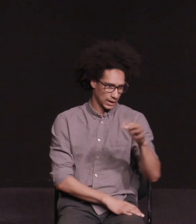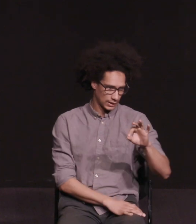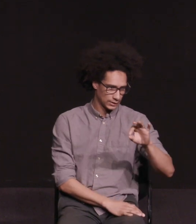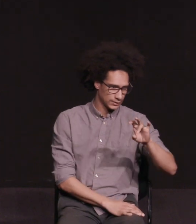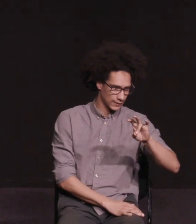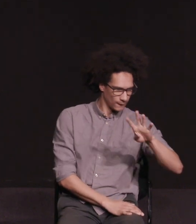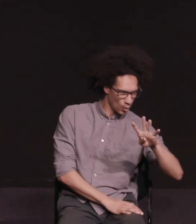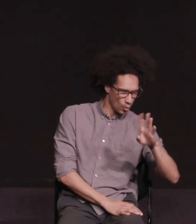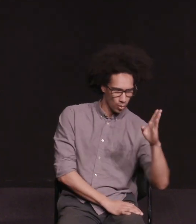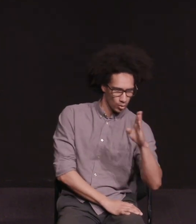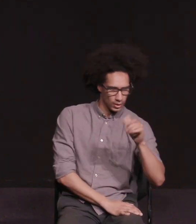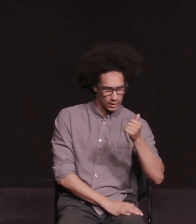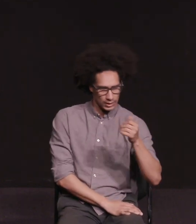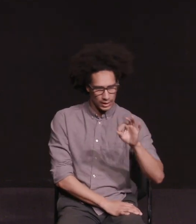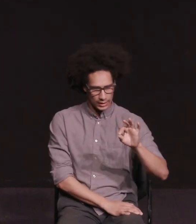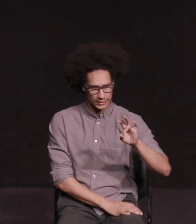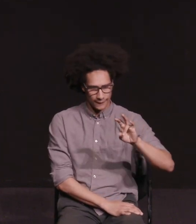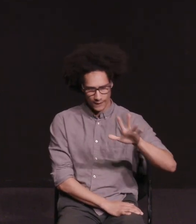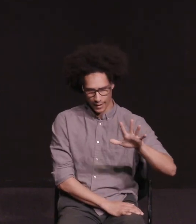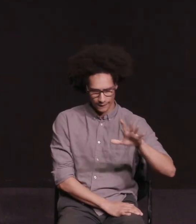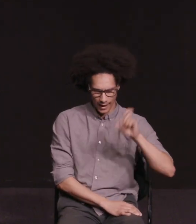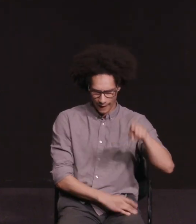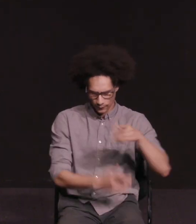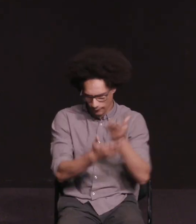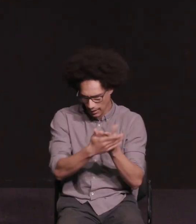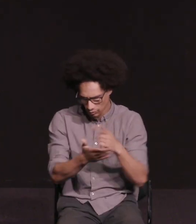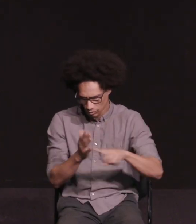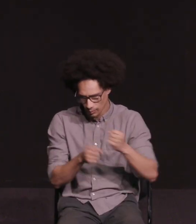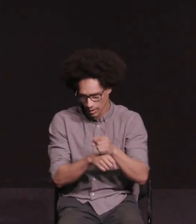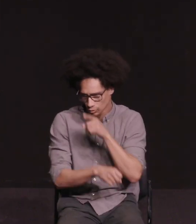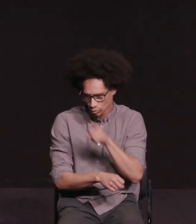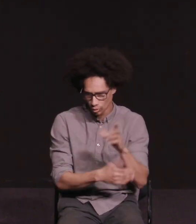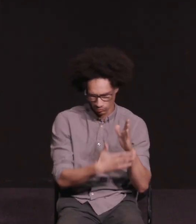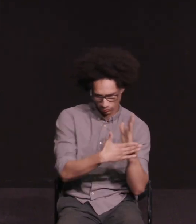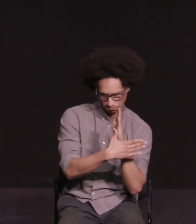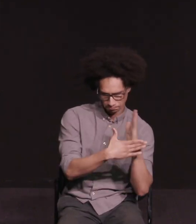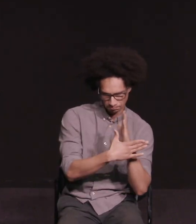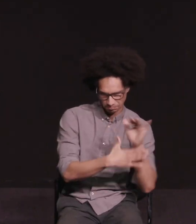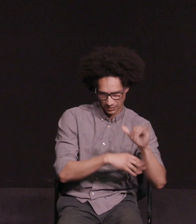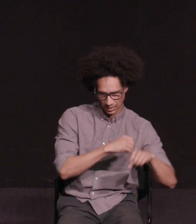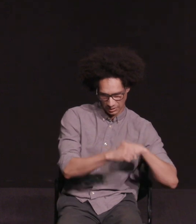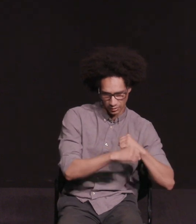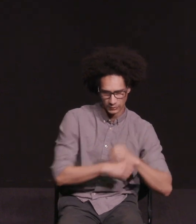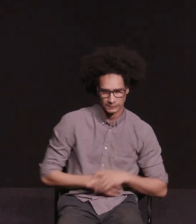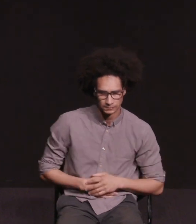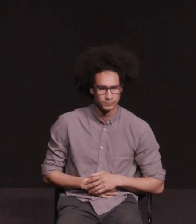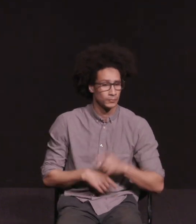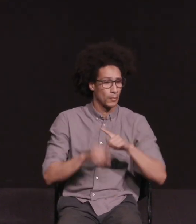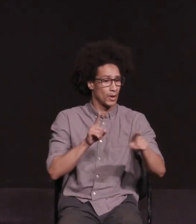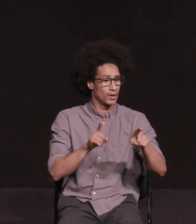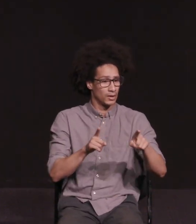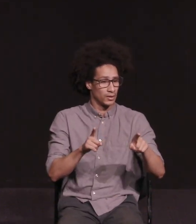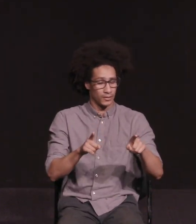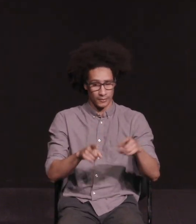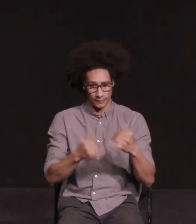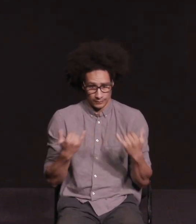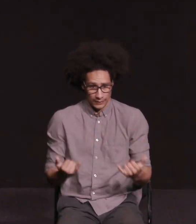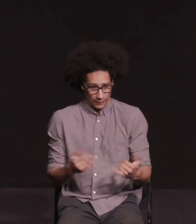I have to fact-check my date on that. But the field needs so many more scholars and writers